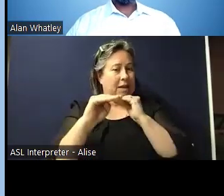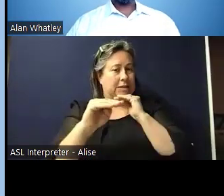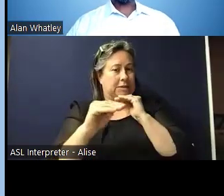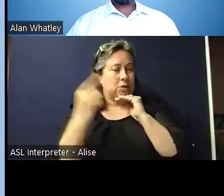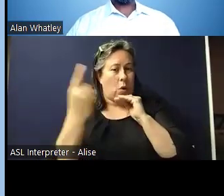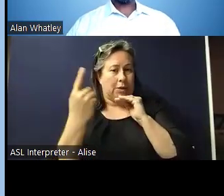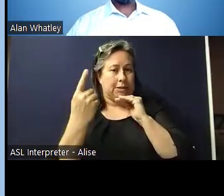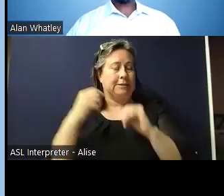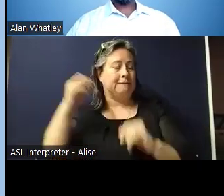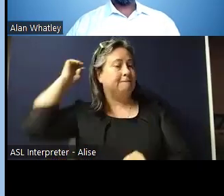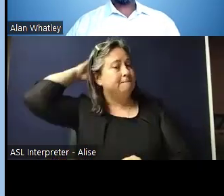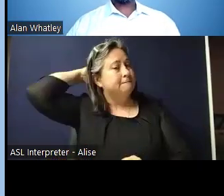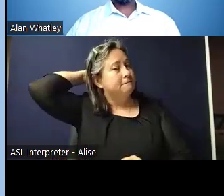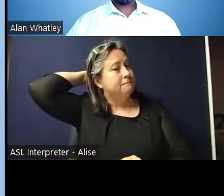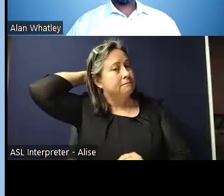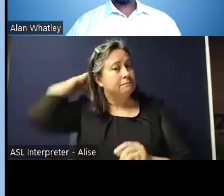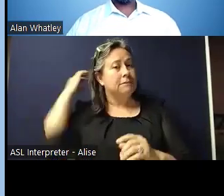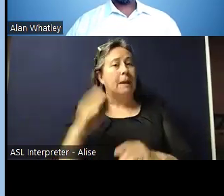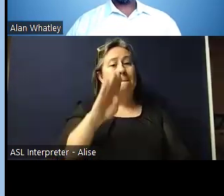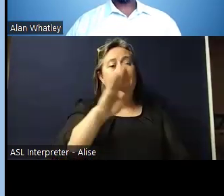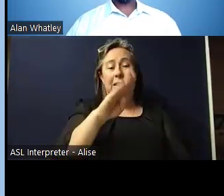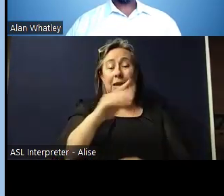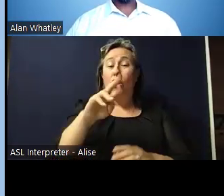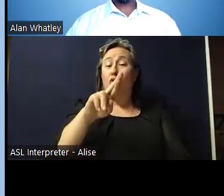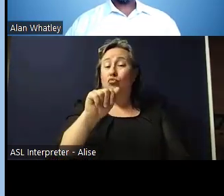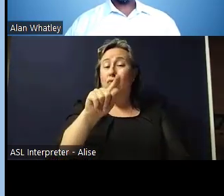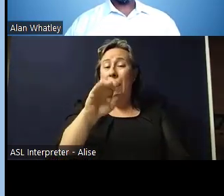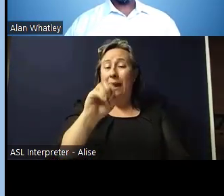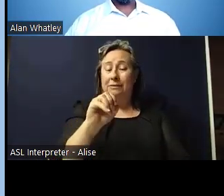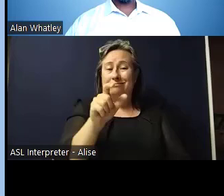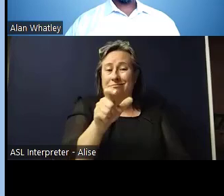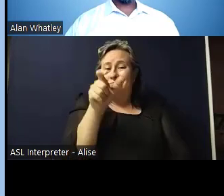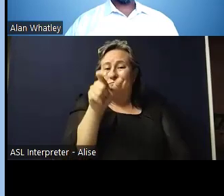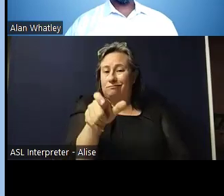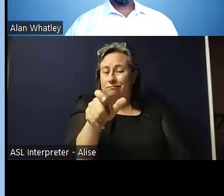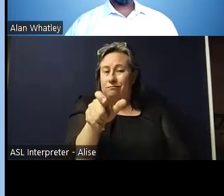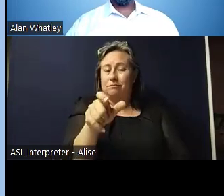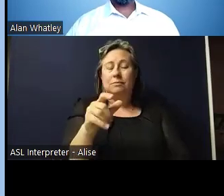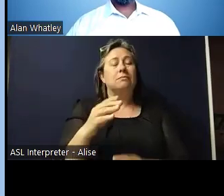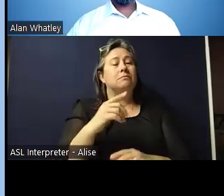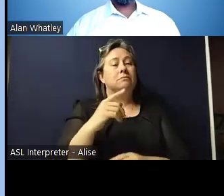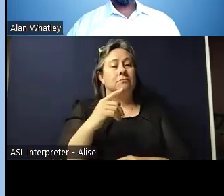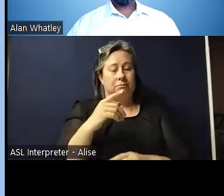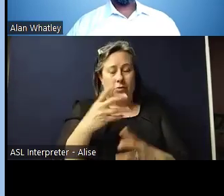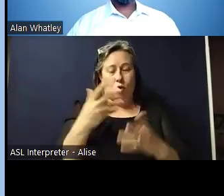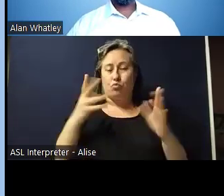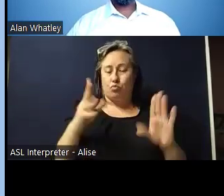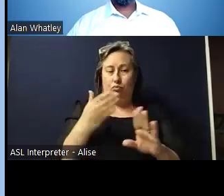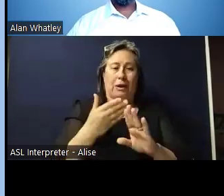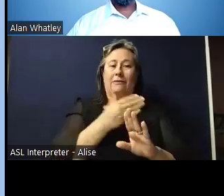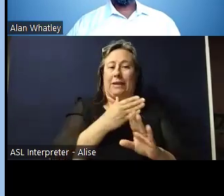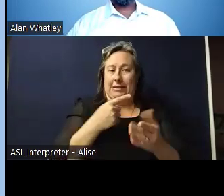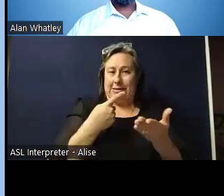The indirect expense rate goes in the next field. Again, as previously discussed in the earlier